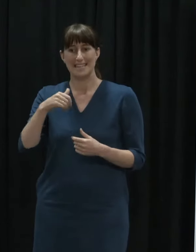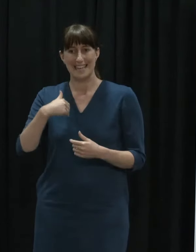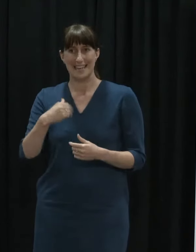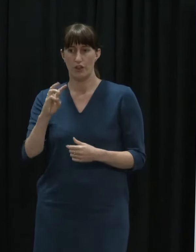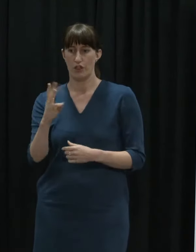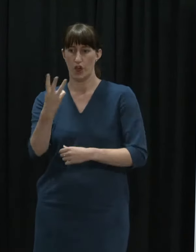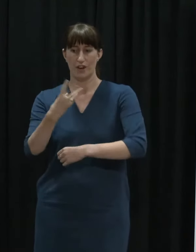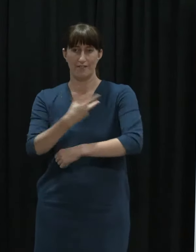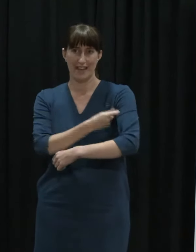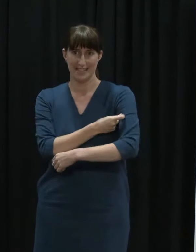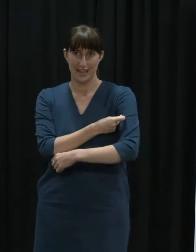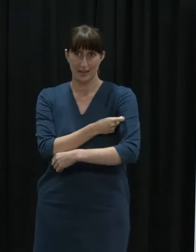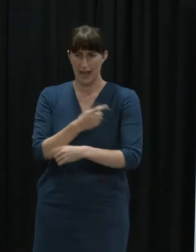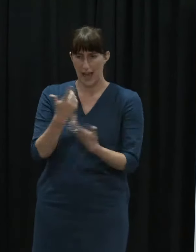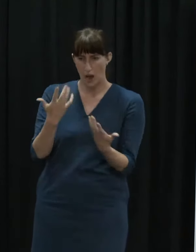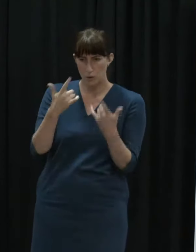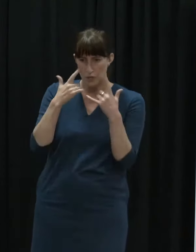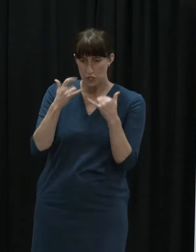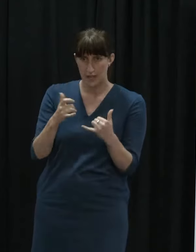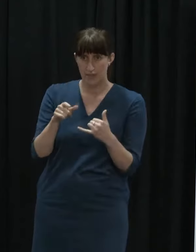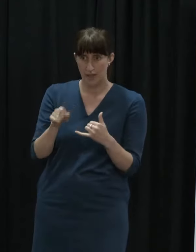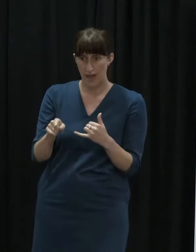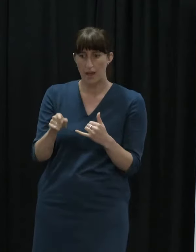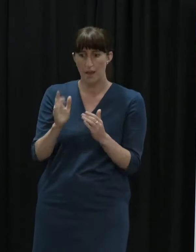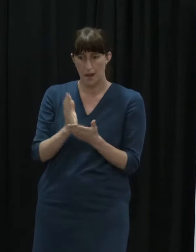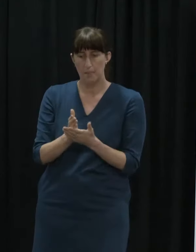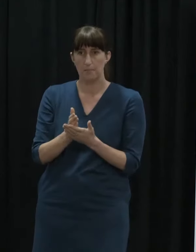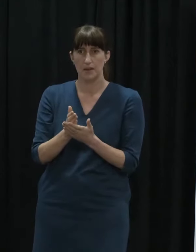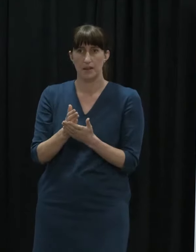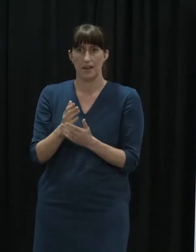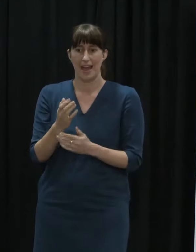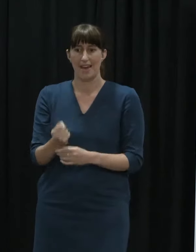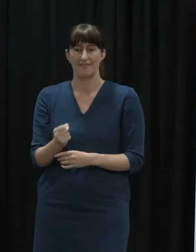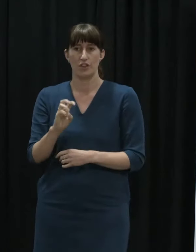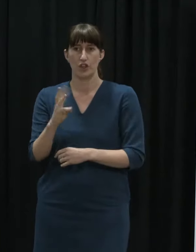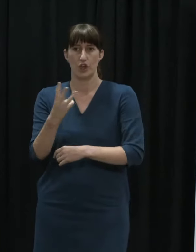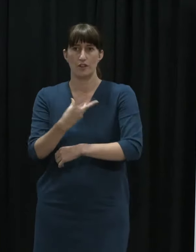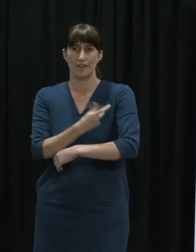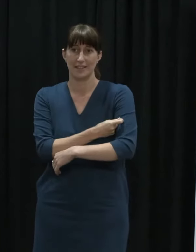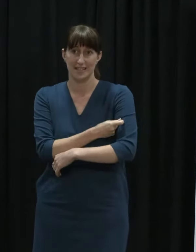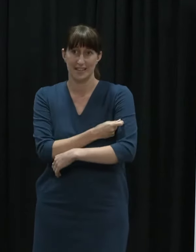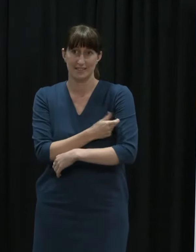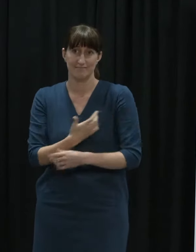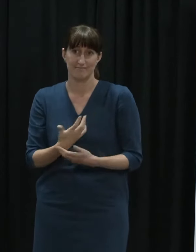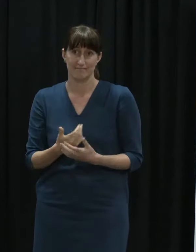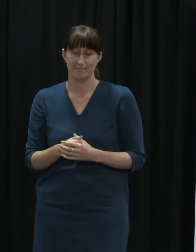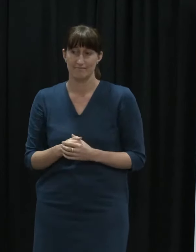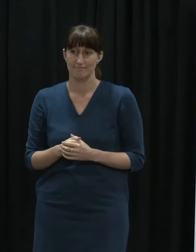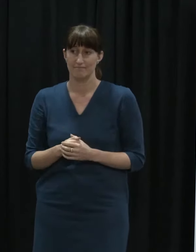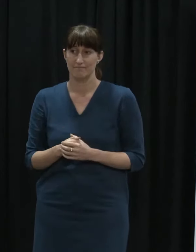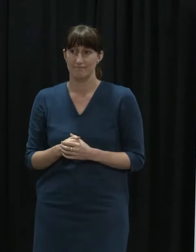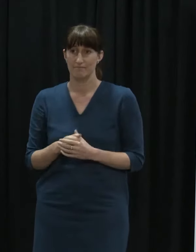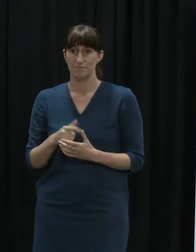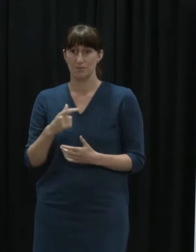of ensuring people are up-to- date with boosters, and they have the potential to provide